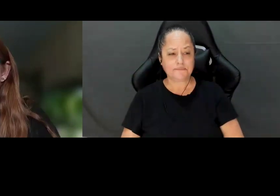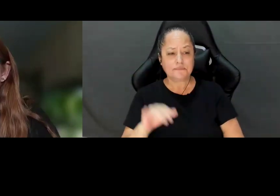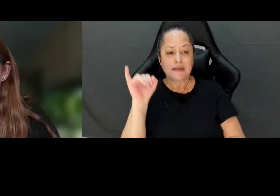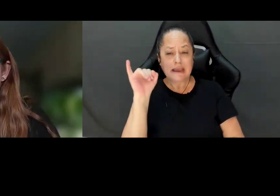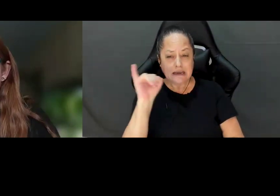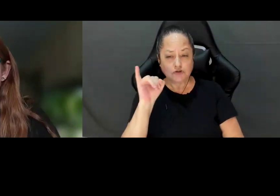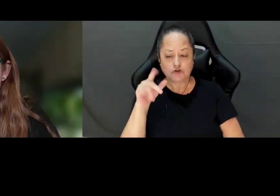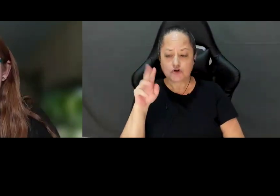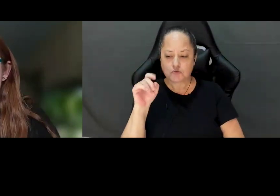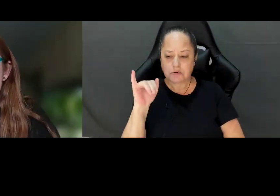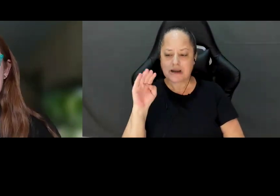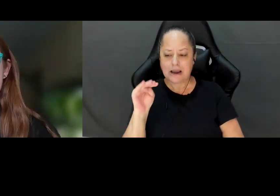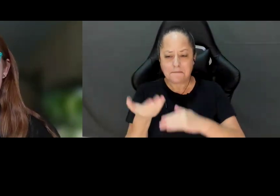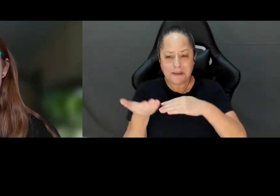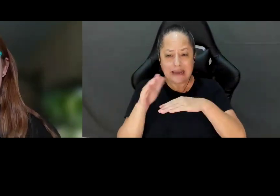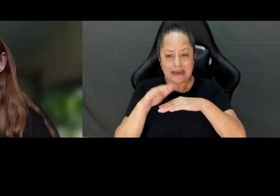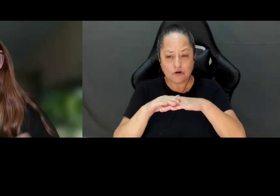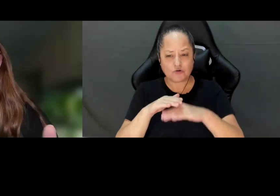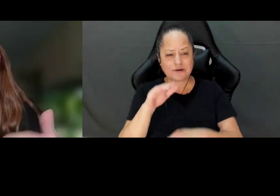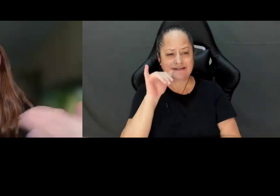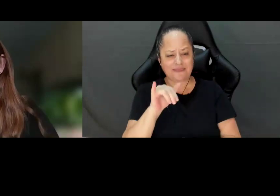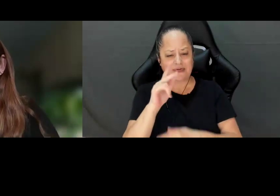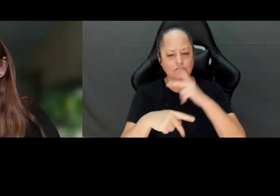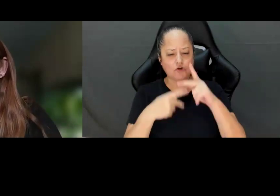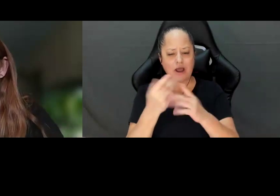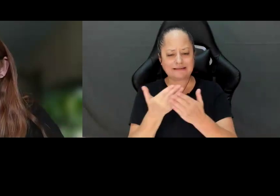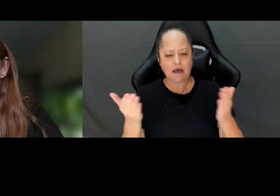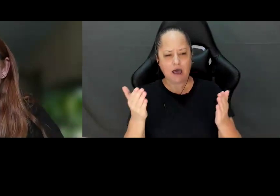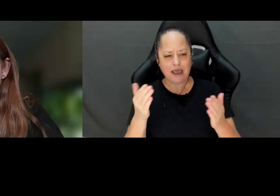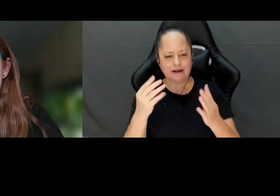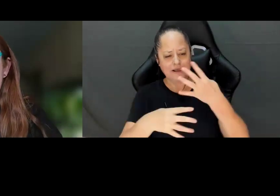Insurance premium increases, these are the types of items that are often listed in RFPs